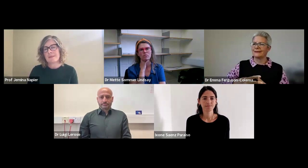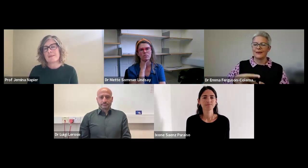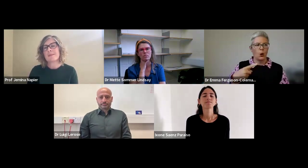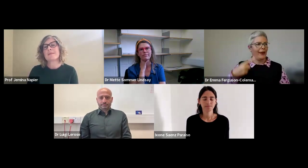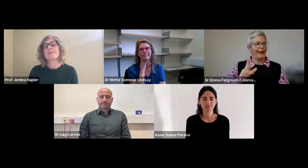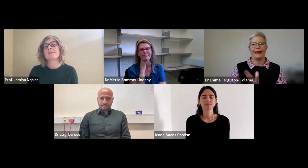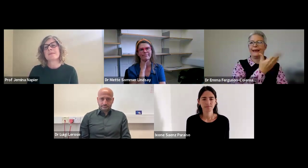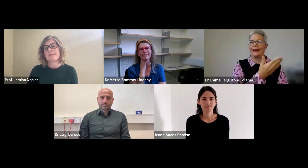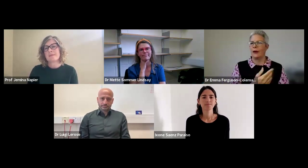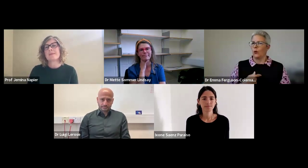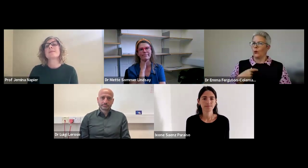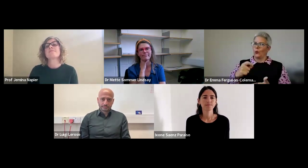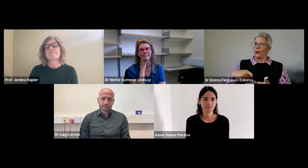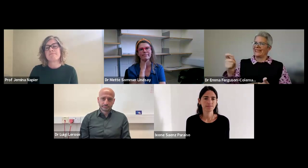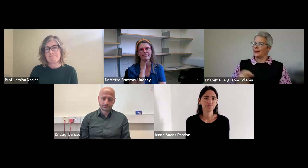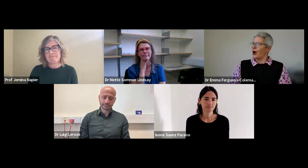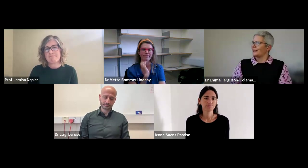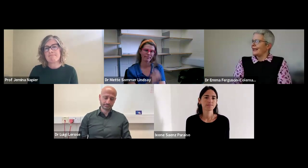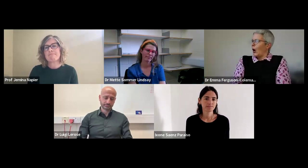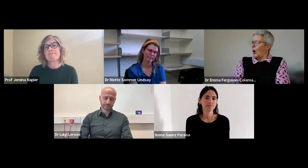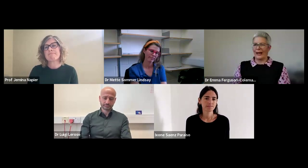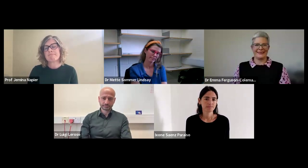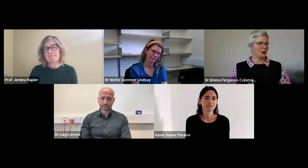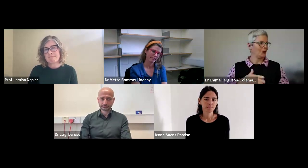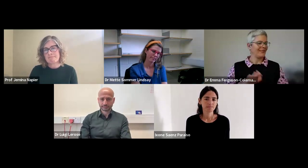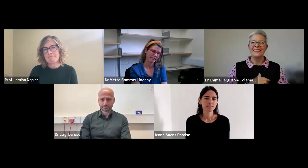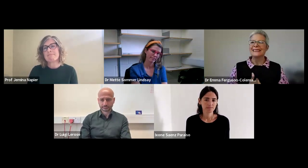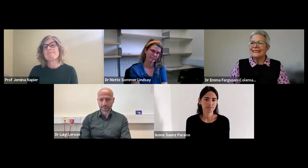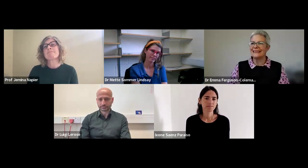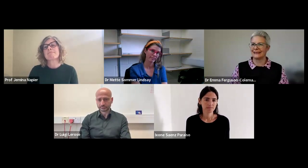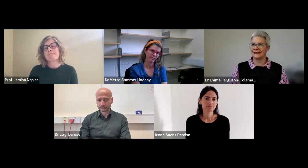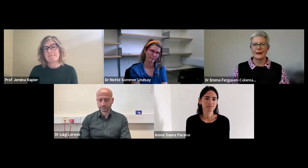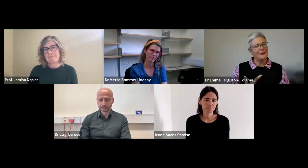they're looking for quick fixes - a quick way of ticking the Box. "Great, we've done